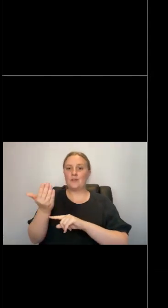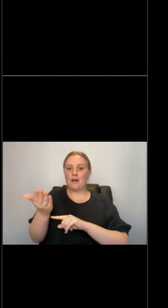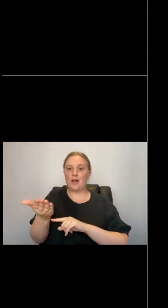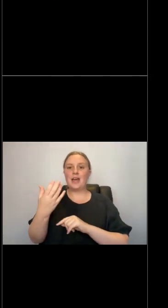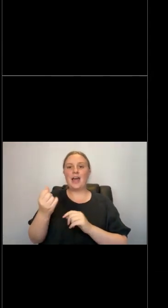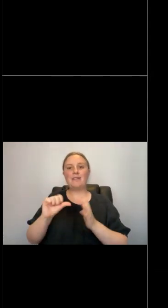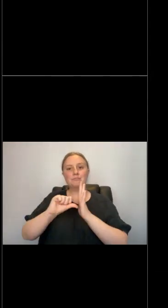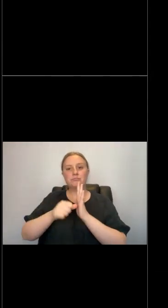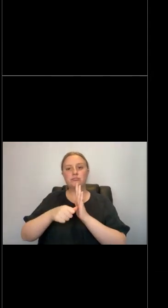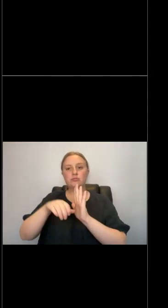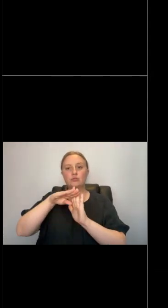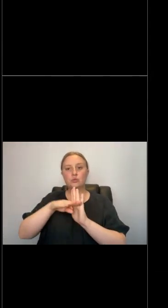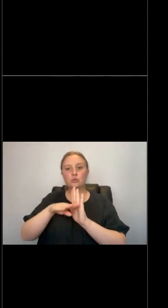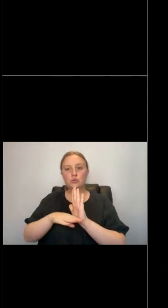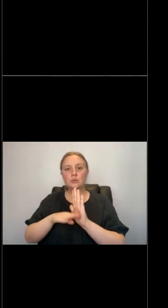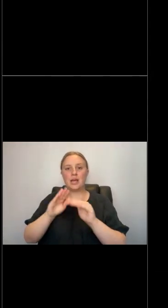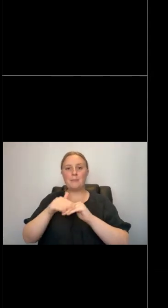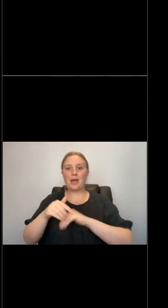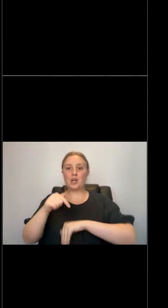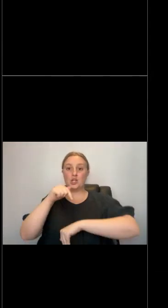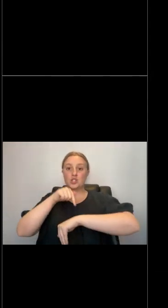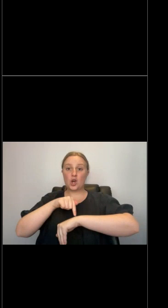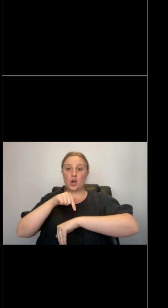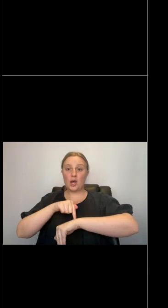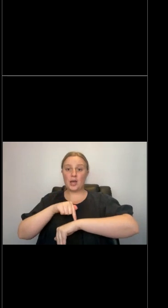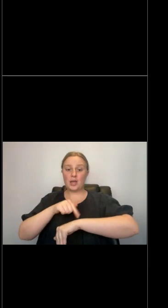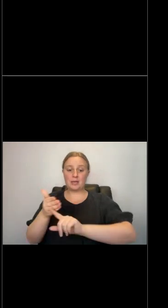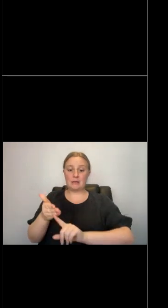It's very important that people get them